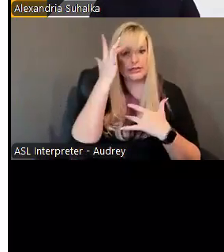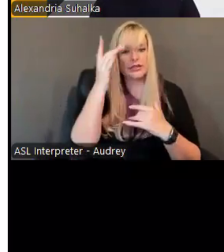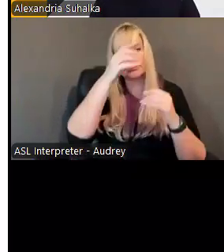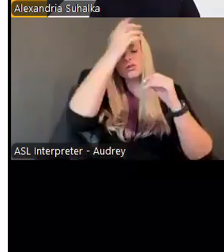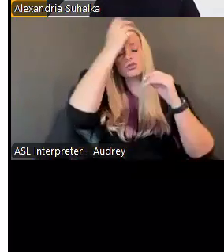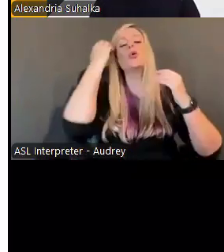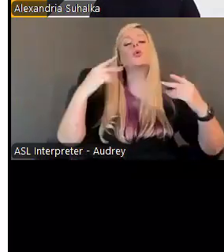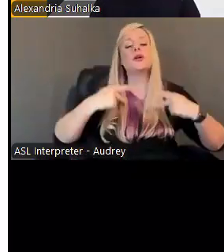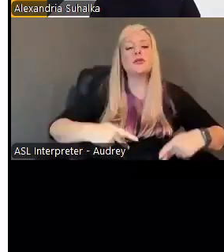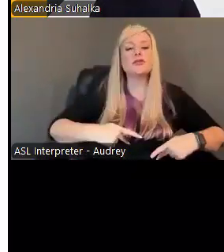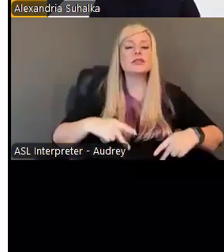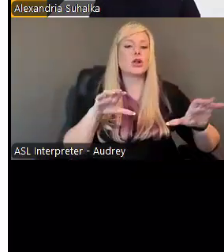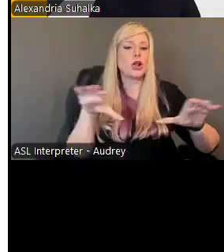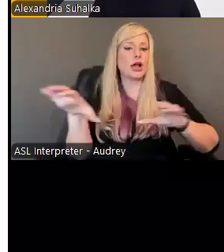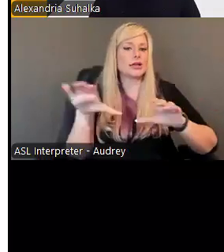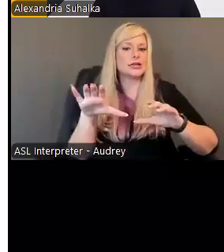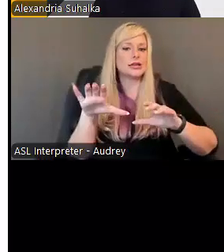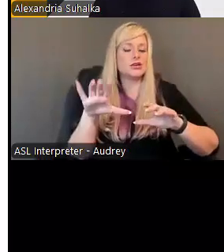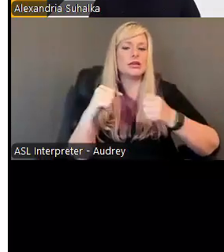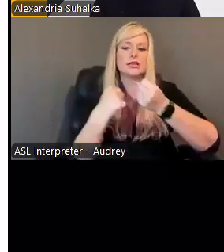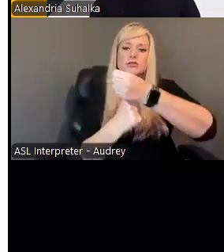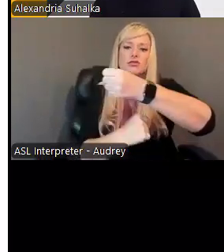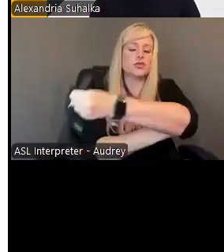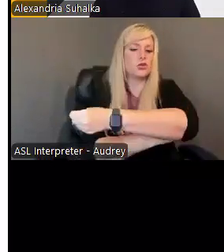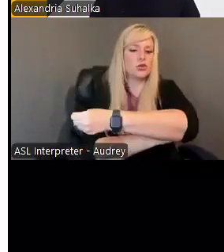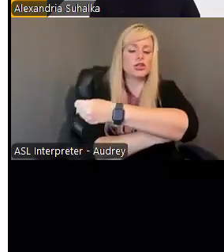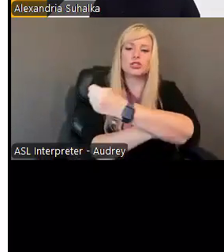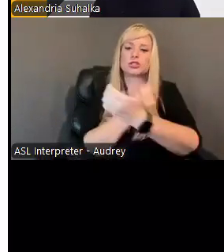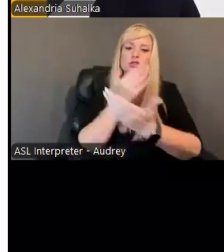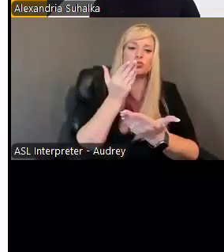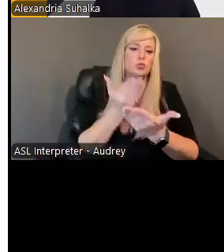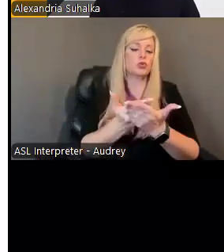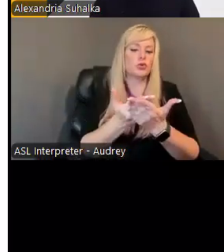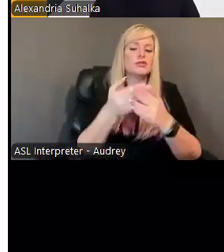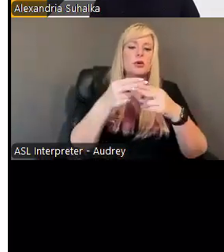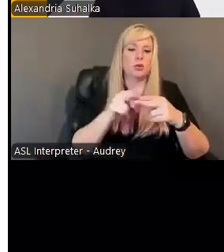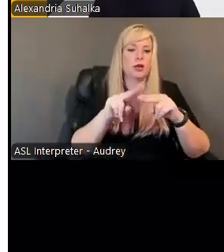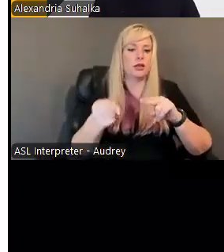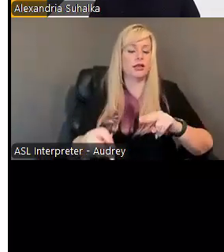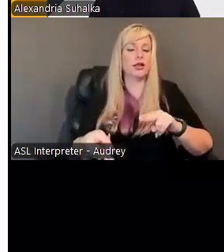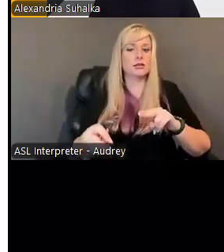cornerstones of evidence-based weight loss interventions that help reduce the risk of